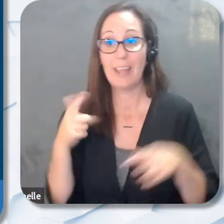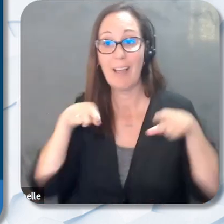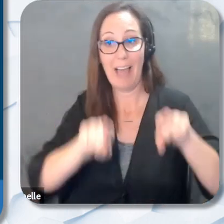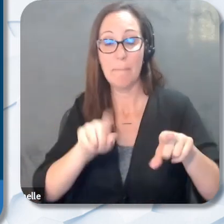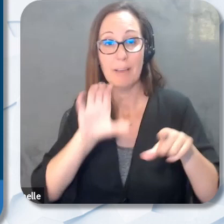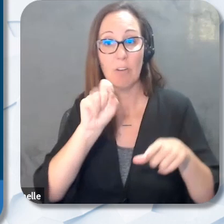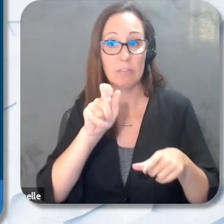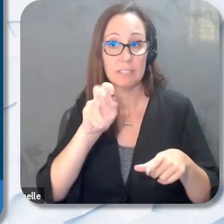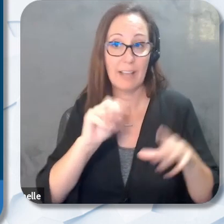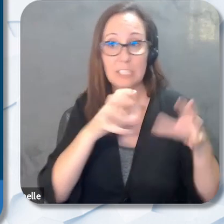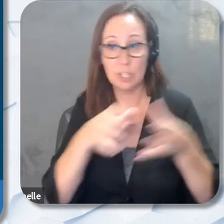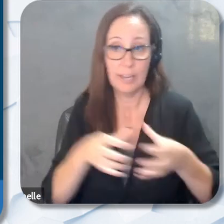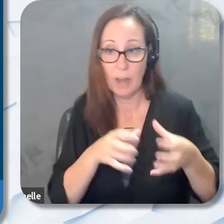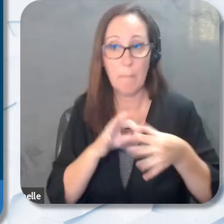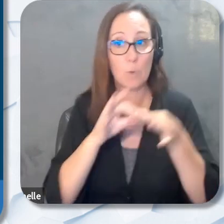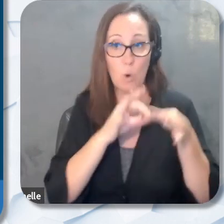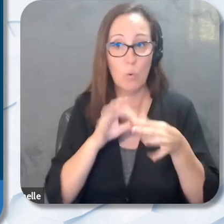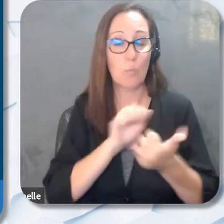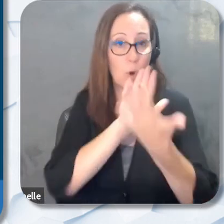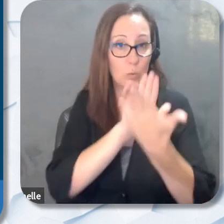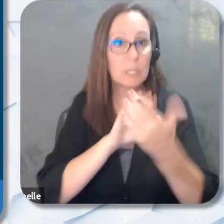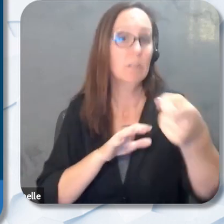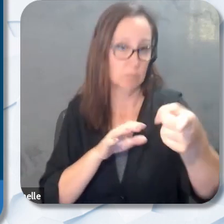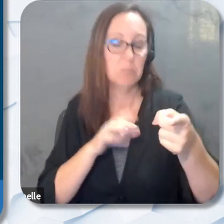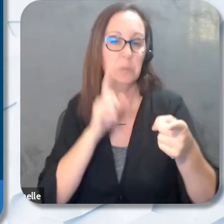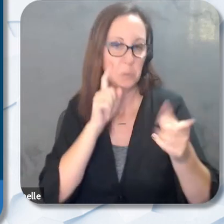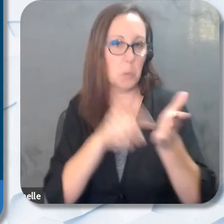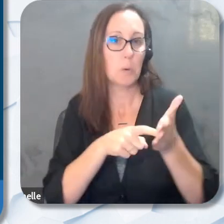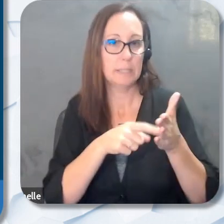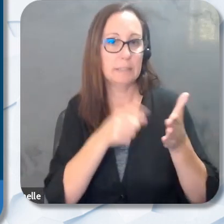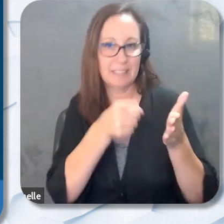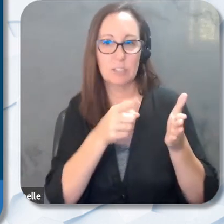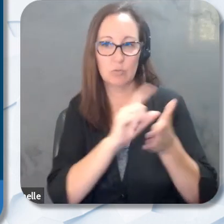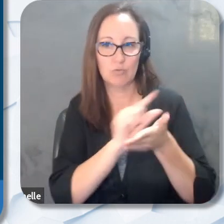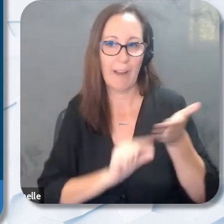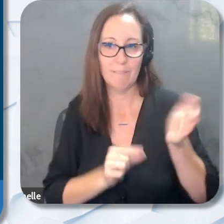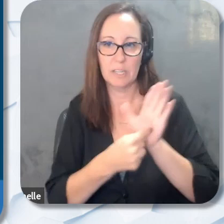approach is depicted on the graphic you can see, on this slide. CD is operating this constellation